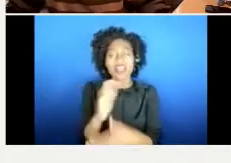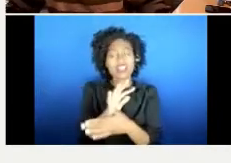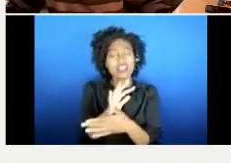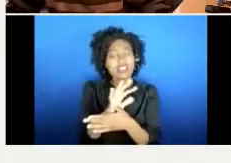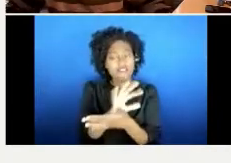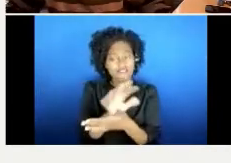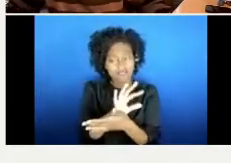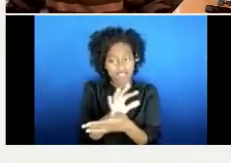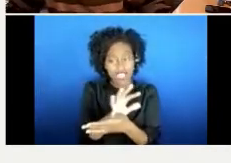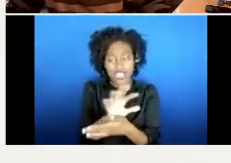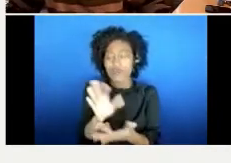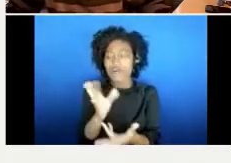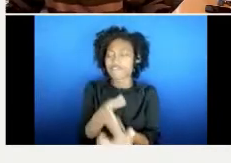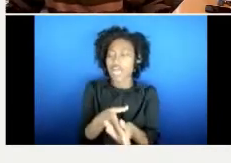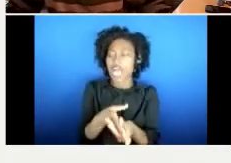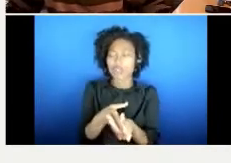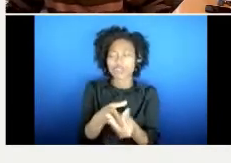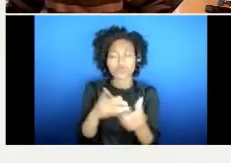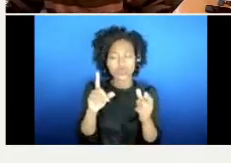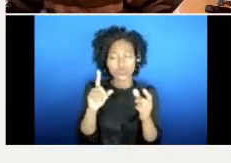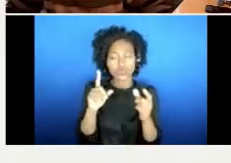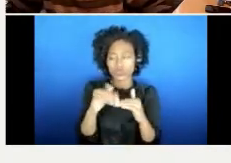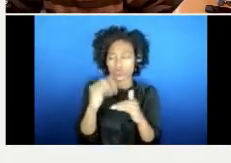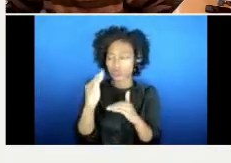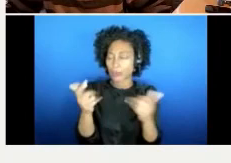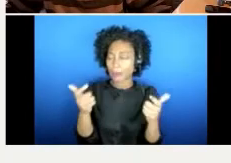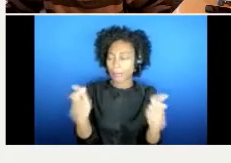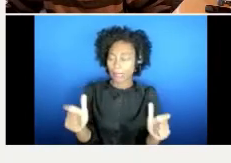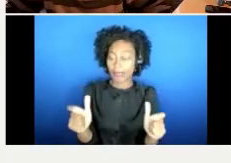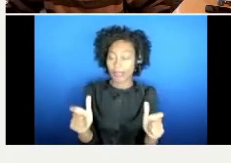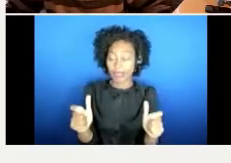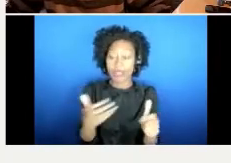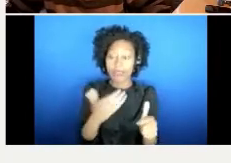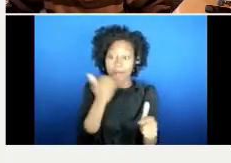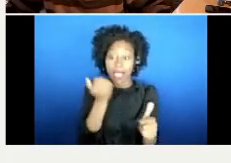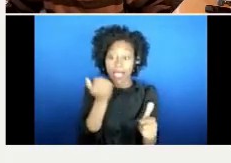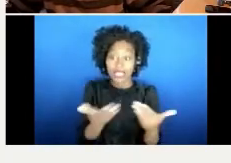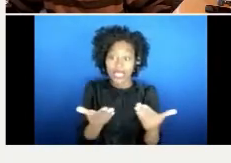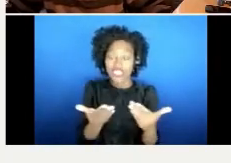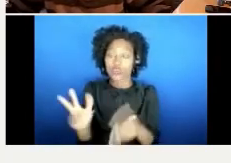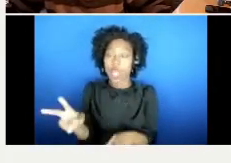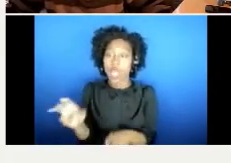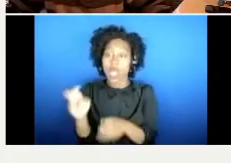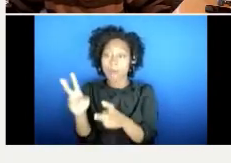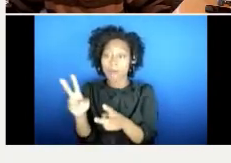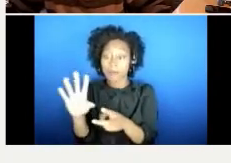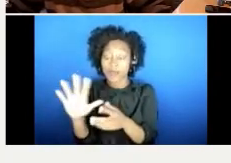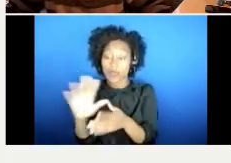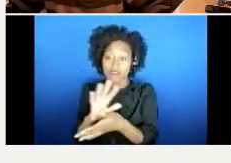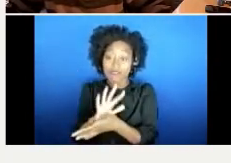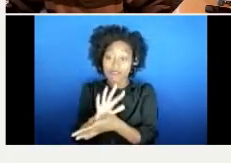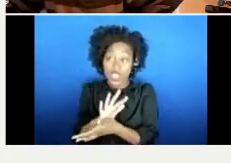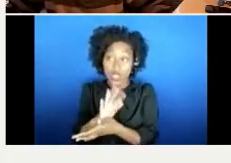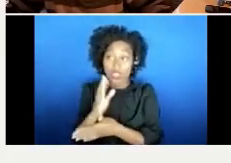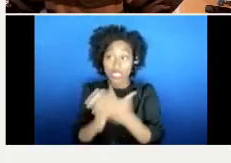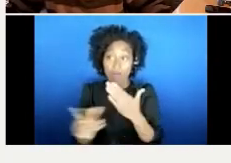the best thing is you upload your video somewhere, let's say you create a link on YouTube and